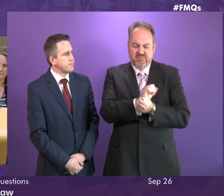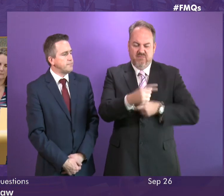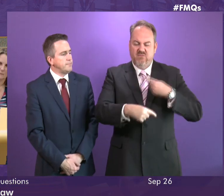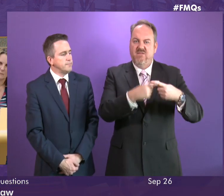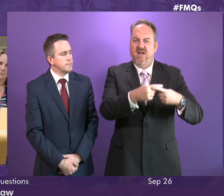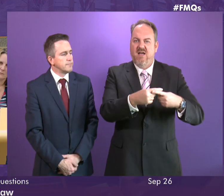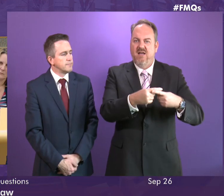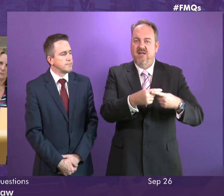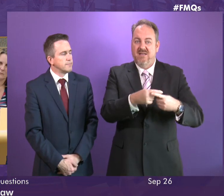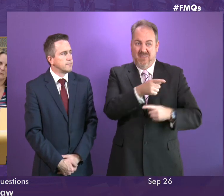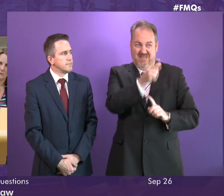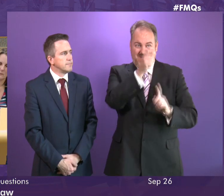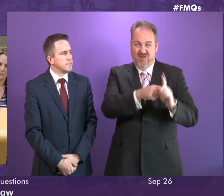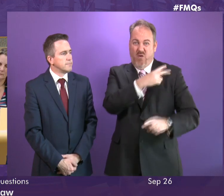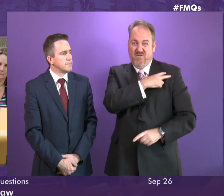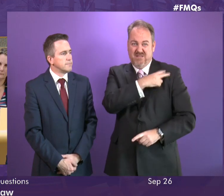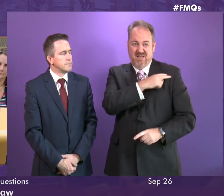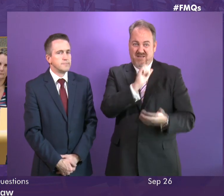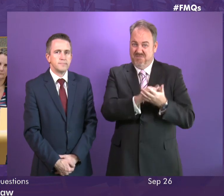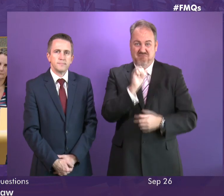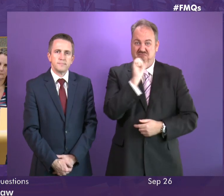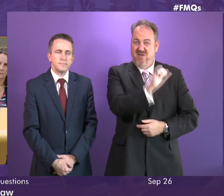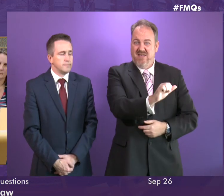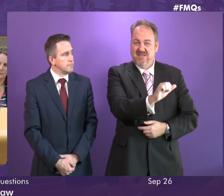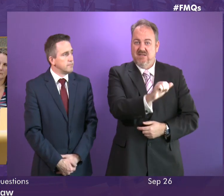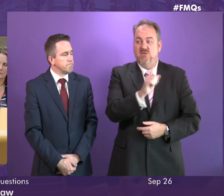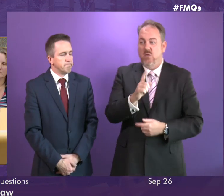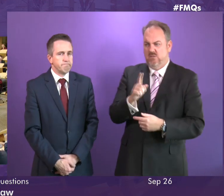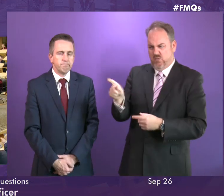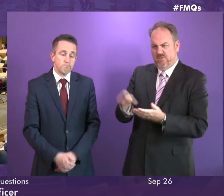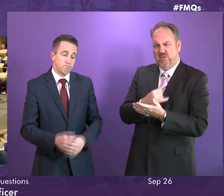He is right, so does the First Minister regret voting against whole-life custody?